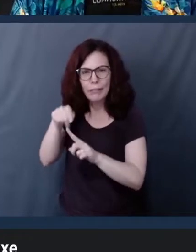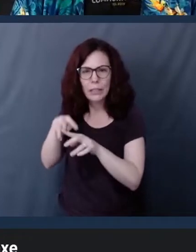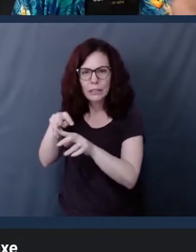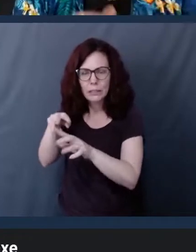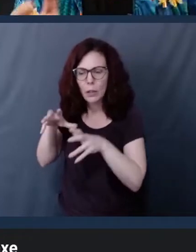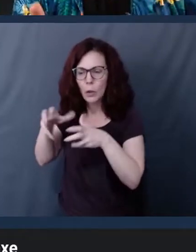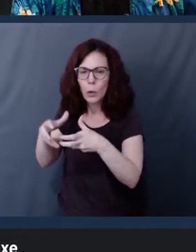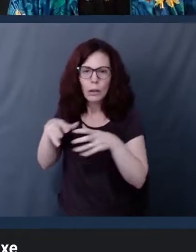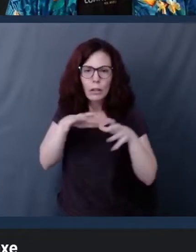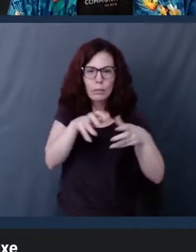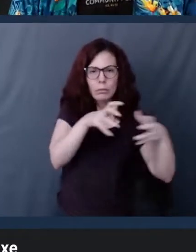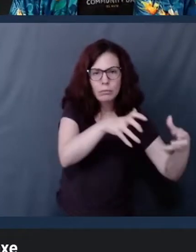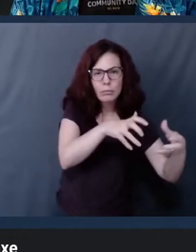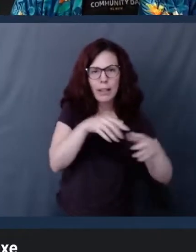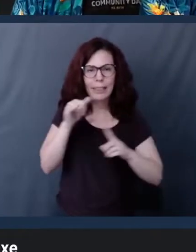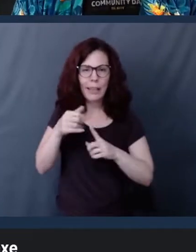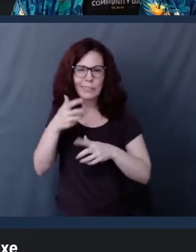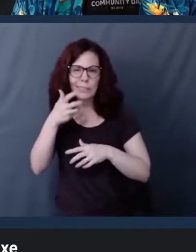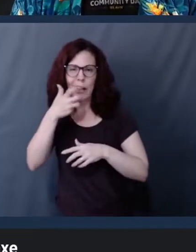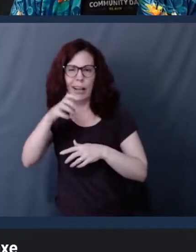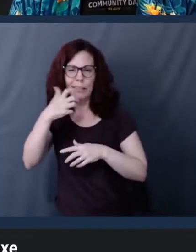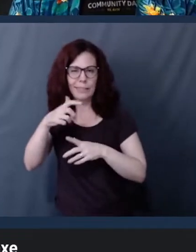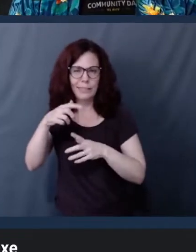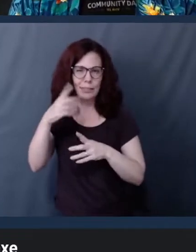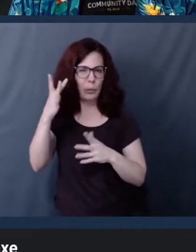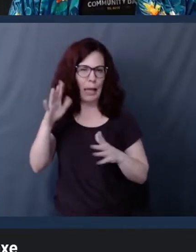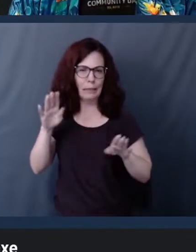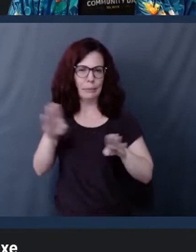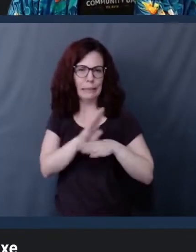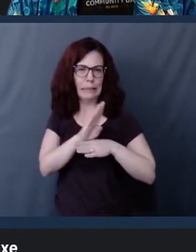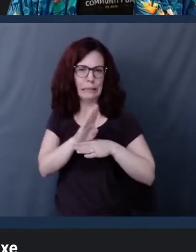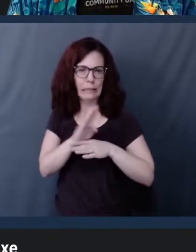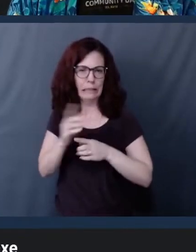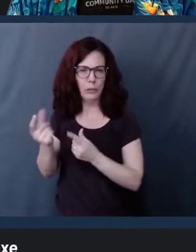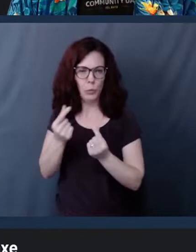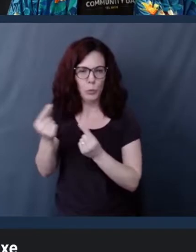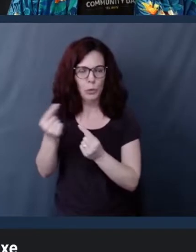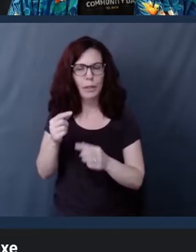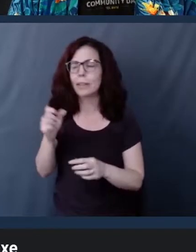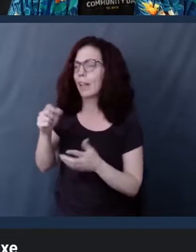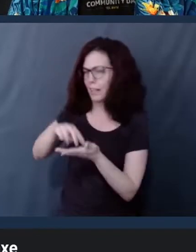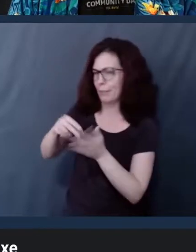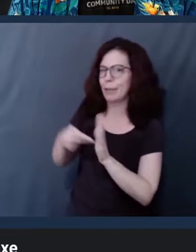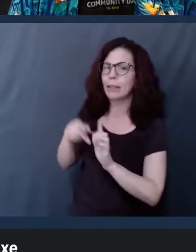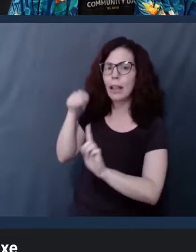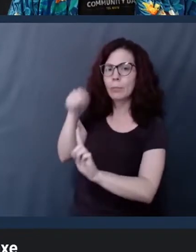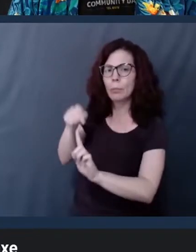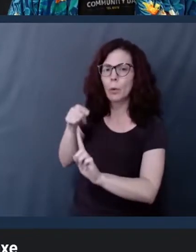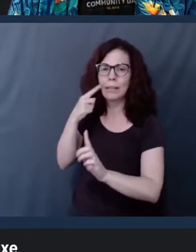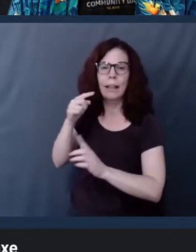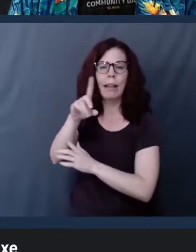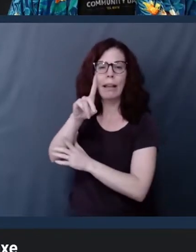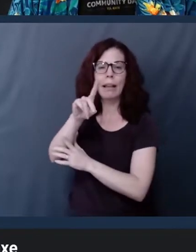of just like a lot of activity. Yeah, it's basically density monitoring, if I were to put it that way.